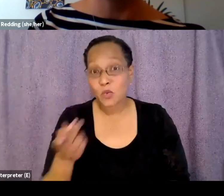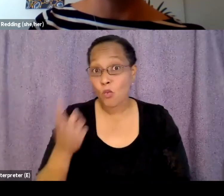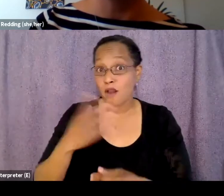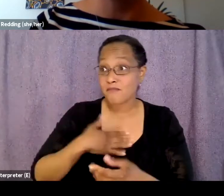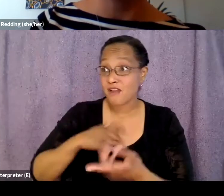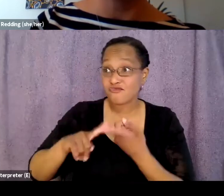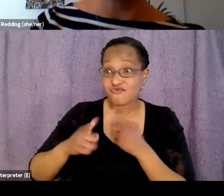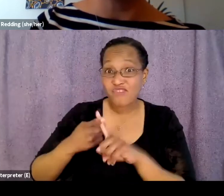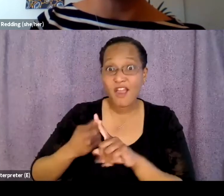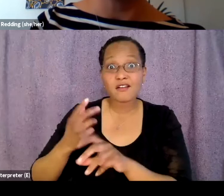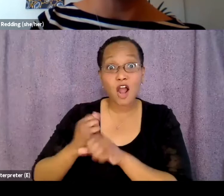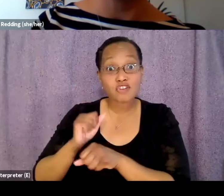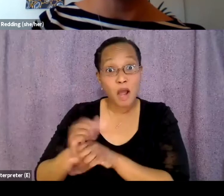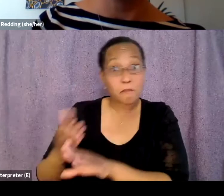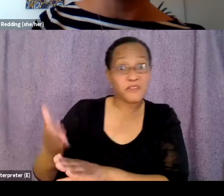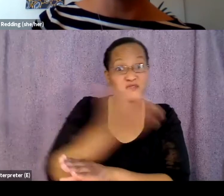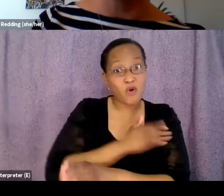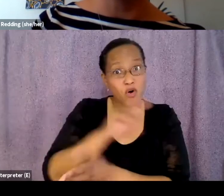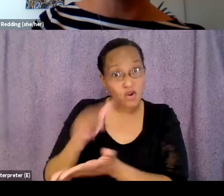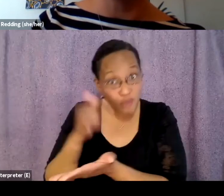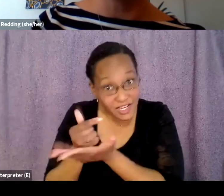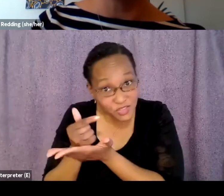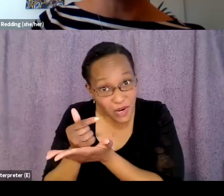graduation, and I was like Okay, since I'm not getting one.